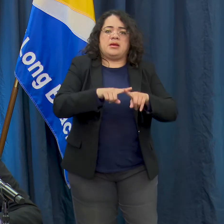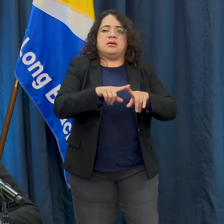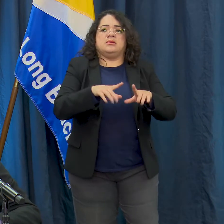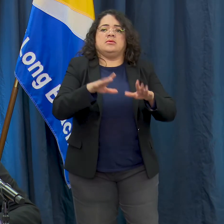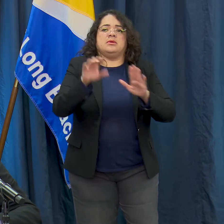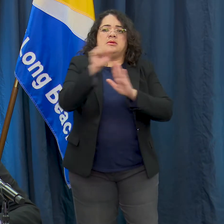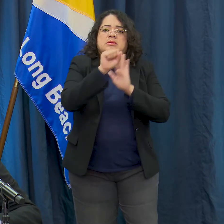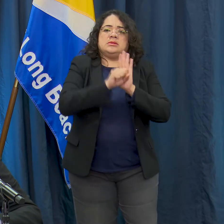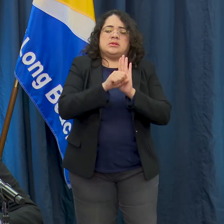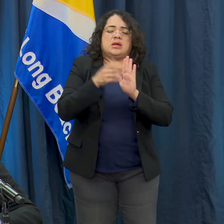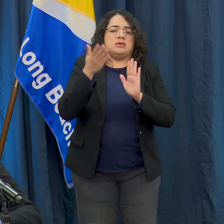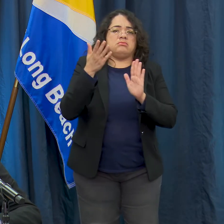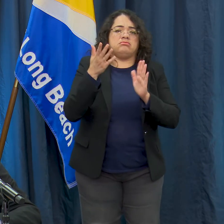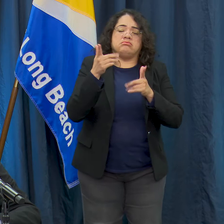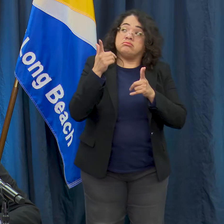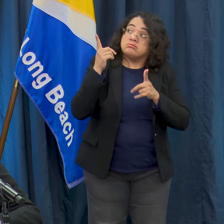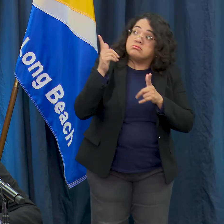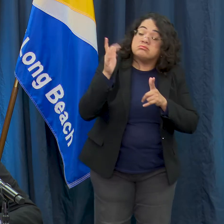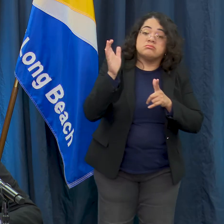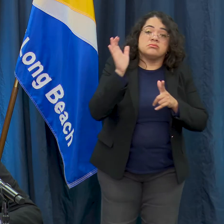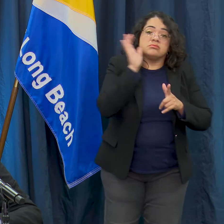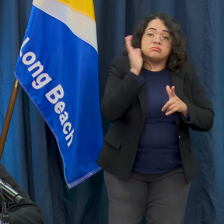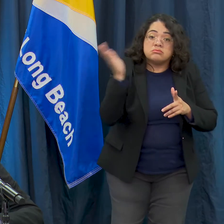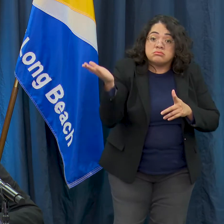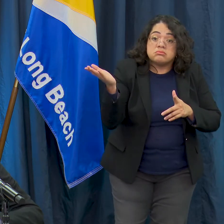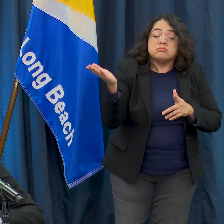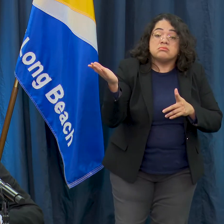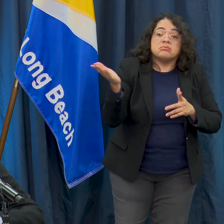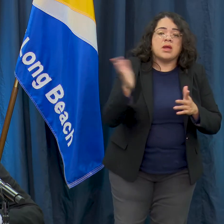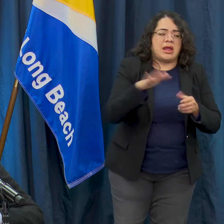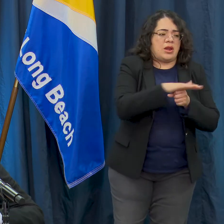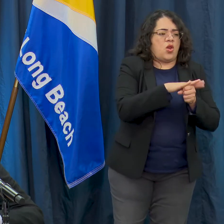statewide and for us local indicators on the data and particularly the